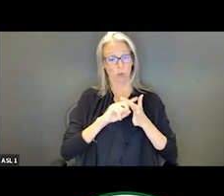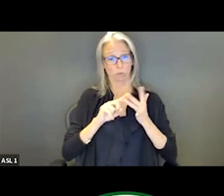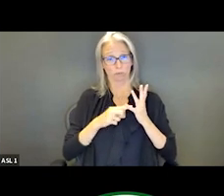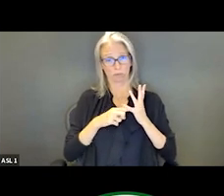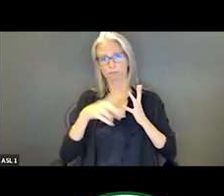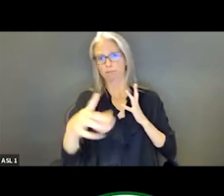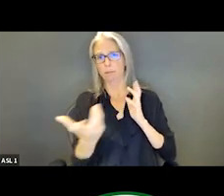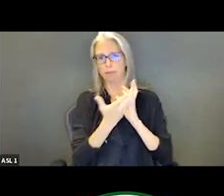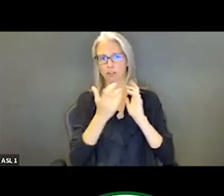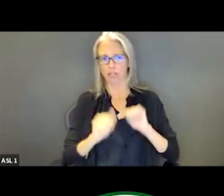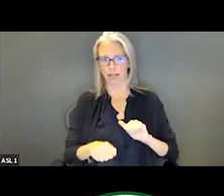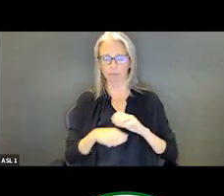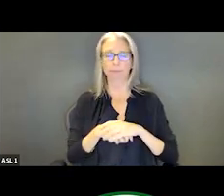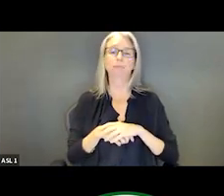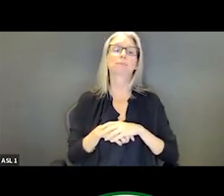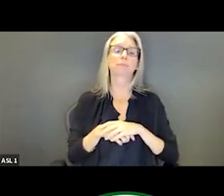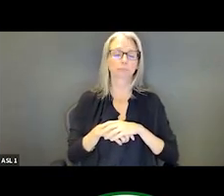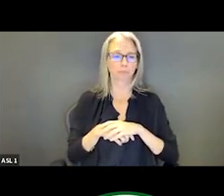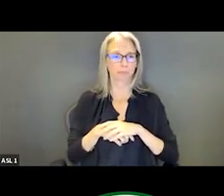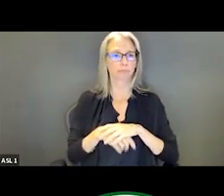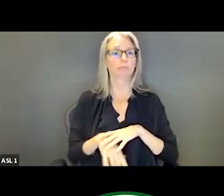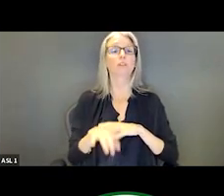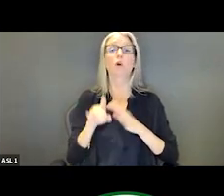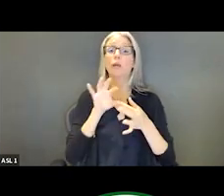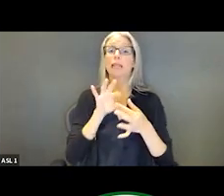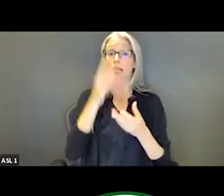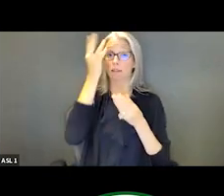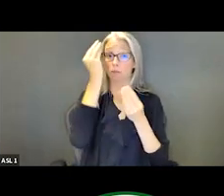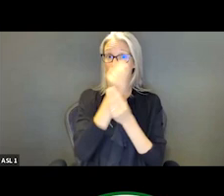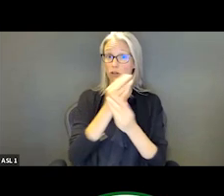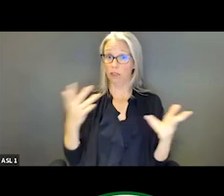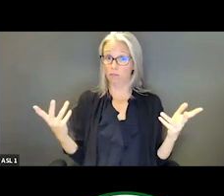quality, and placement of information was central to meeting the requirements of our team members.